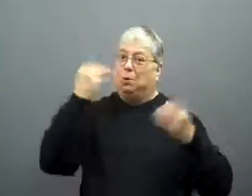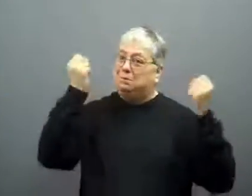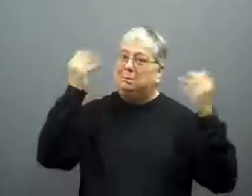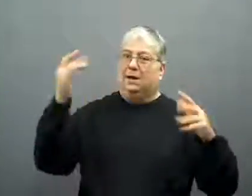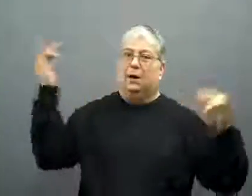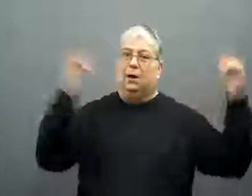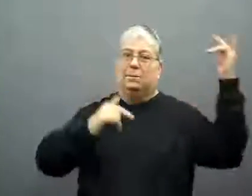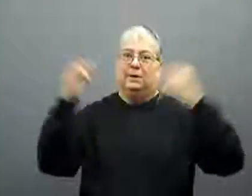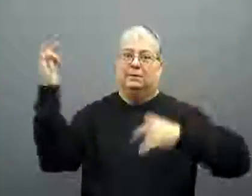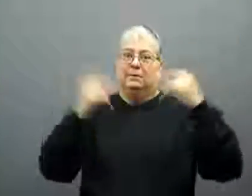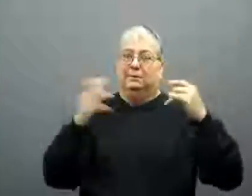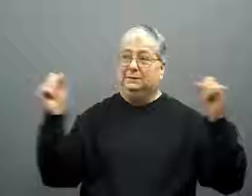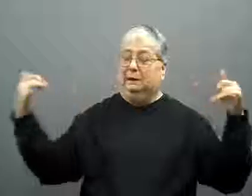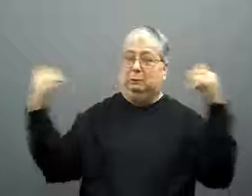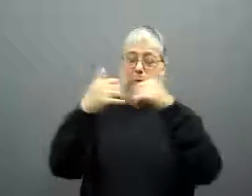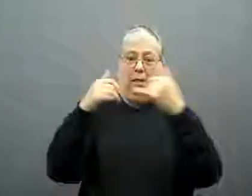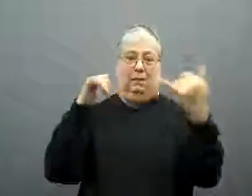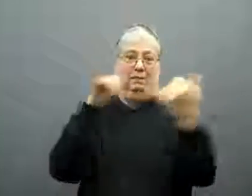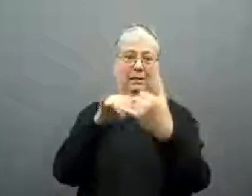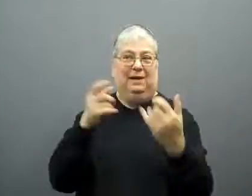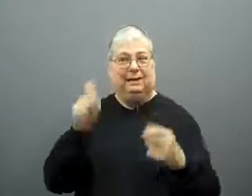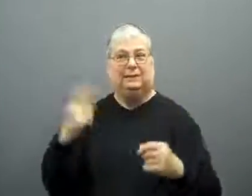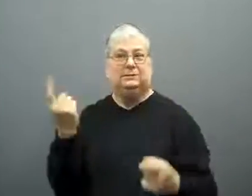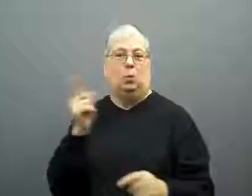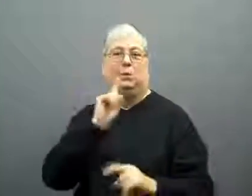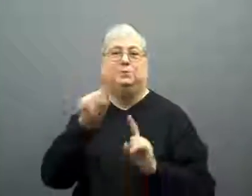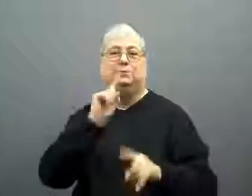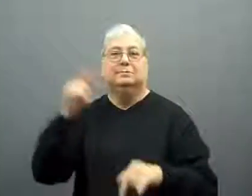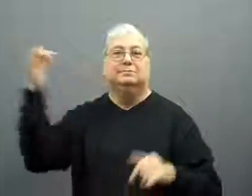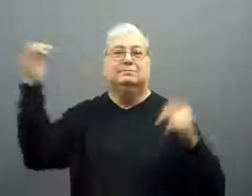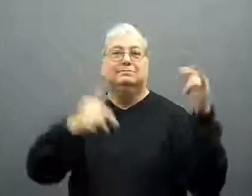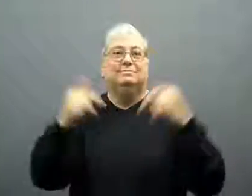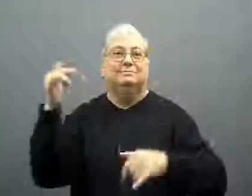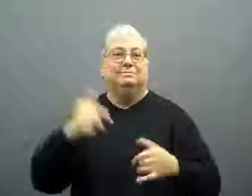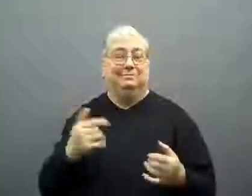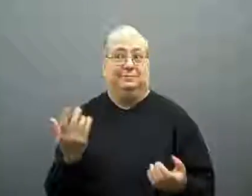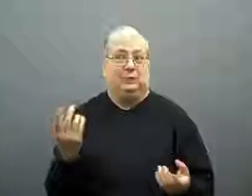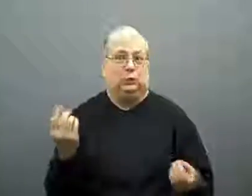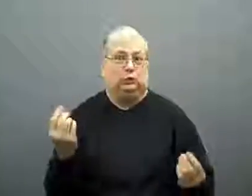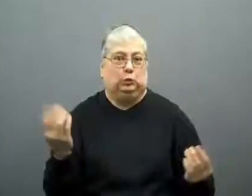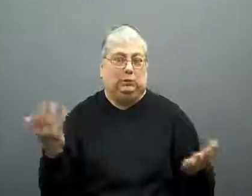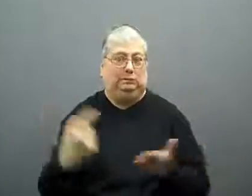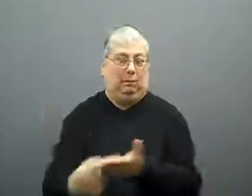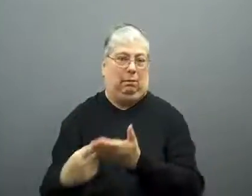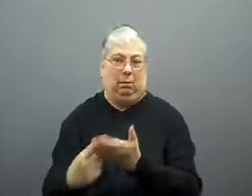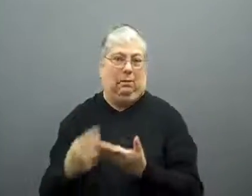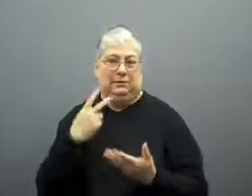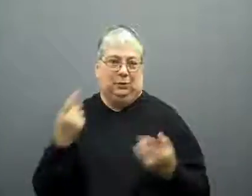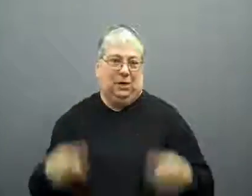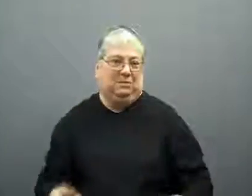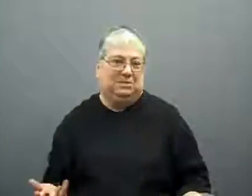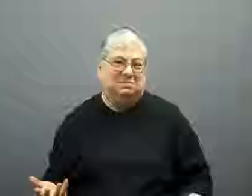because there are many airplanes using it. There could be crashes.